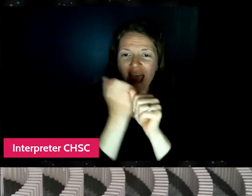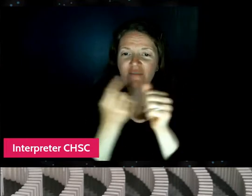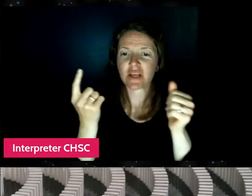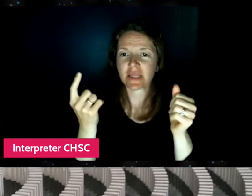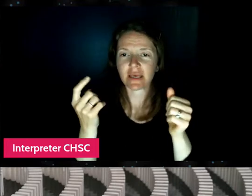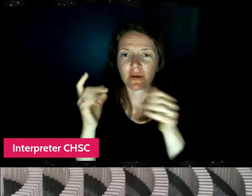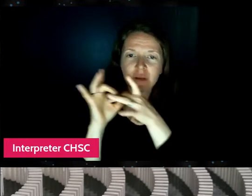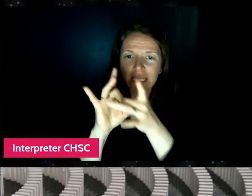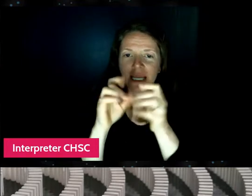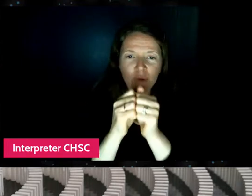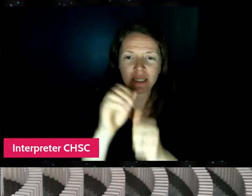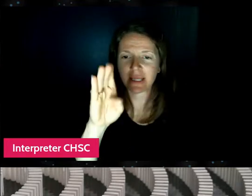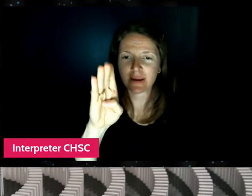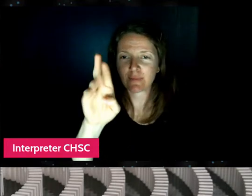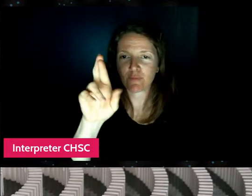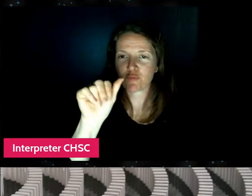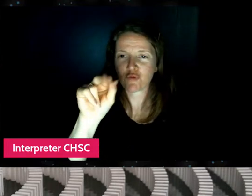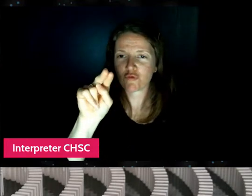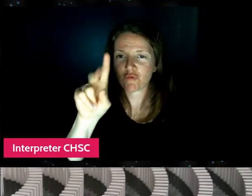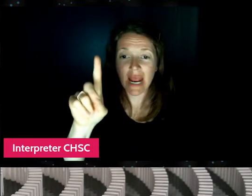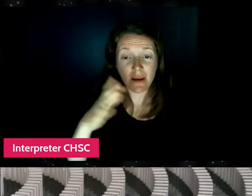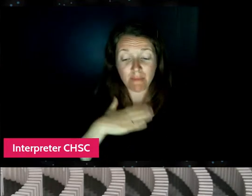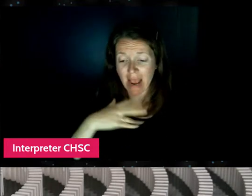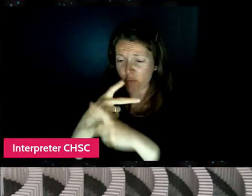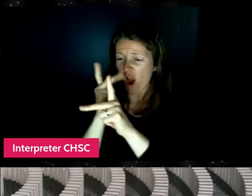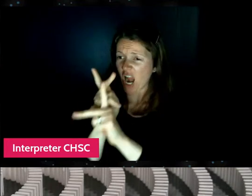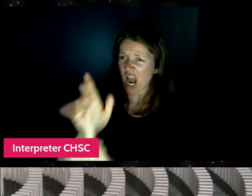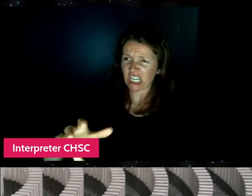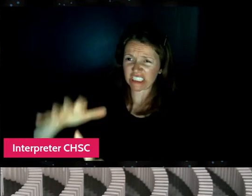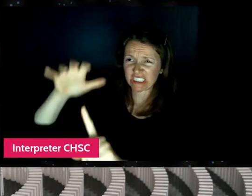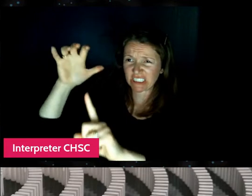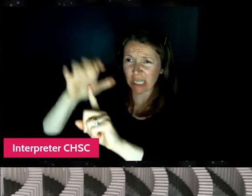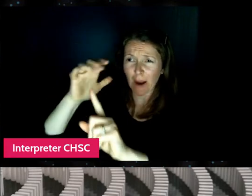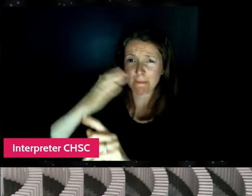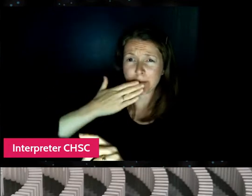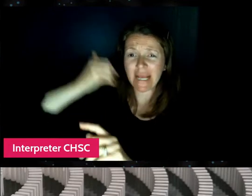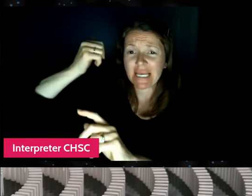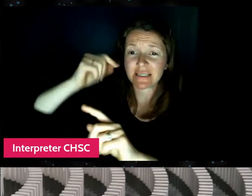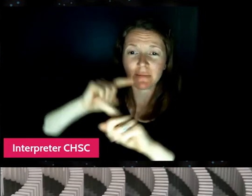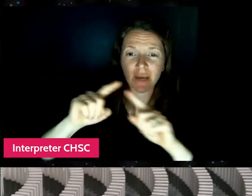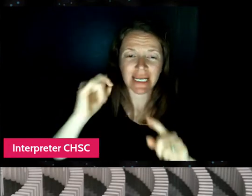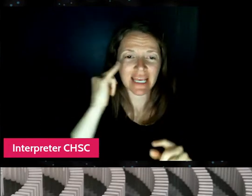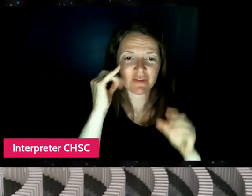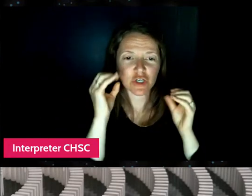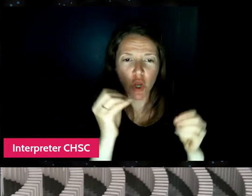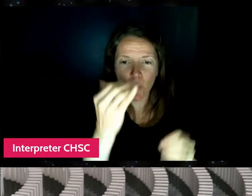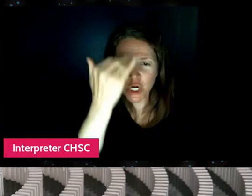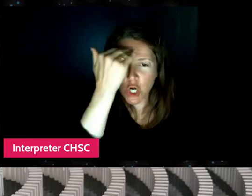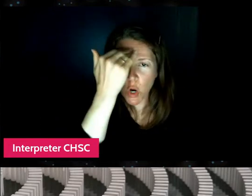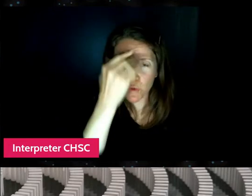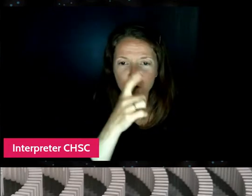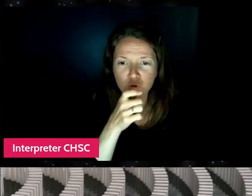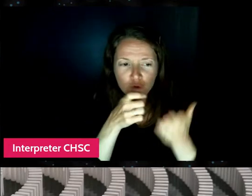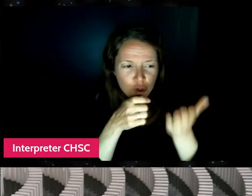Like you can have the greatest product in the world but if nobody knows your brand or is even aware of it,